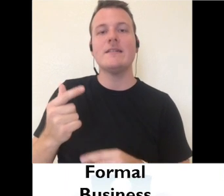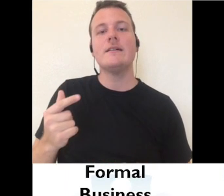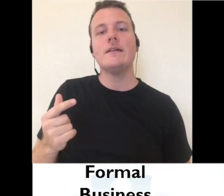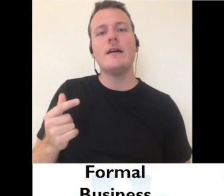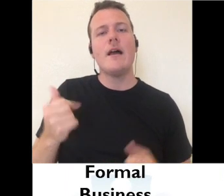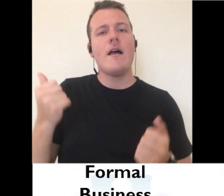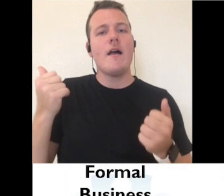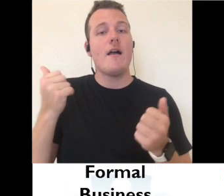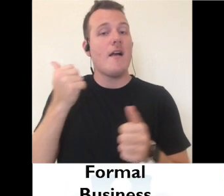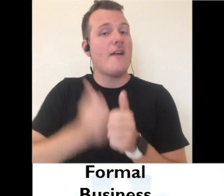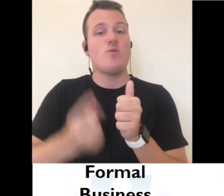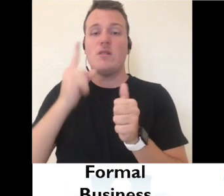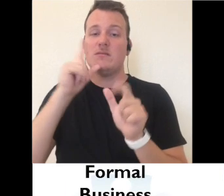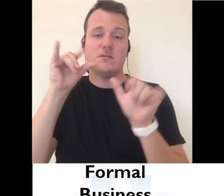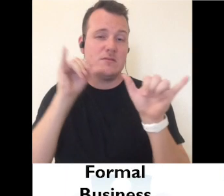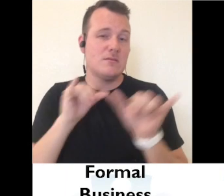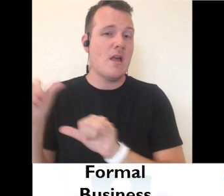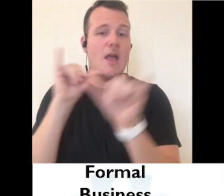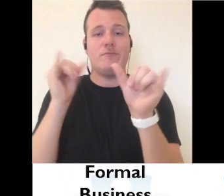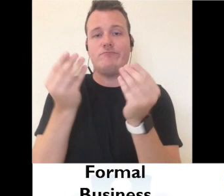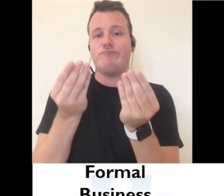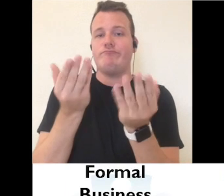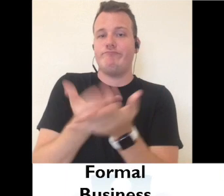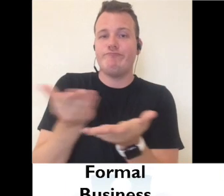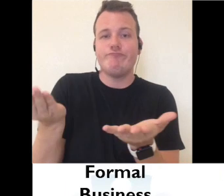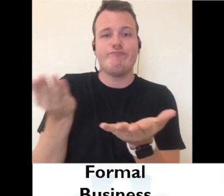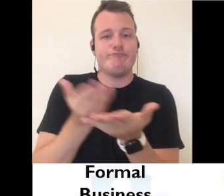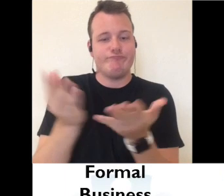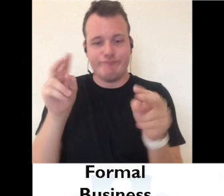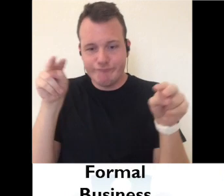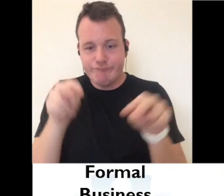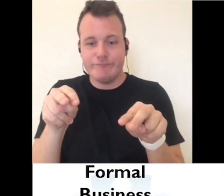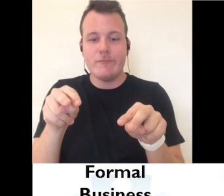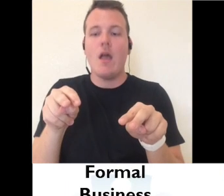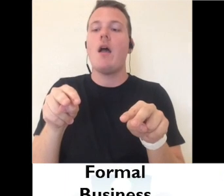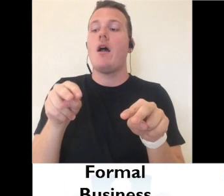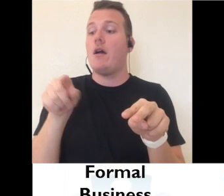therefore, you go for the lowest price, and that's happening in our system. And